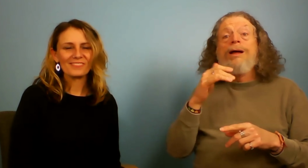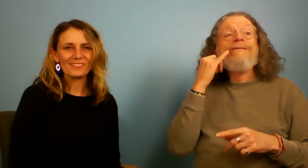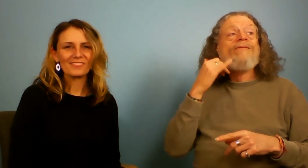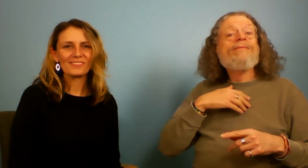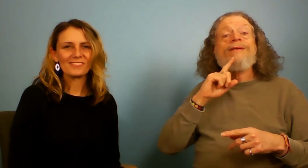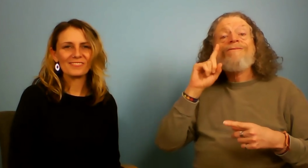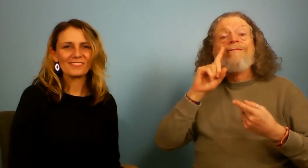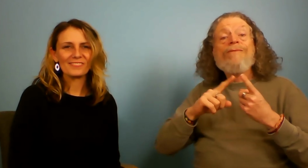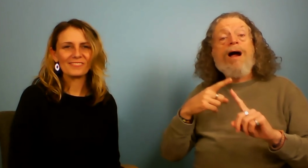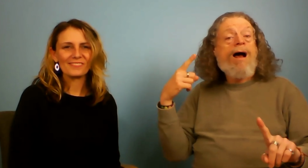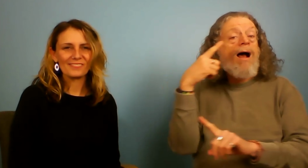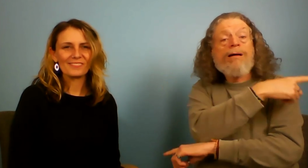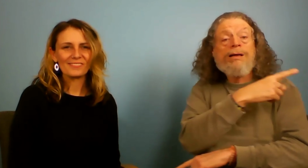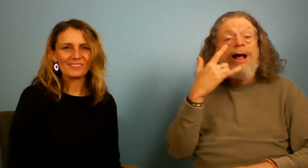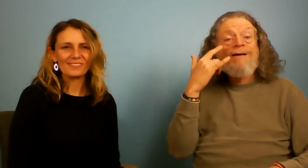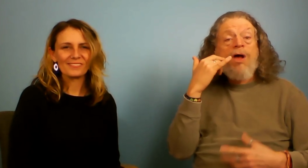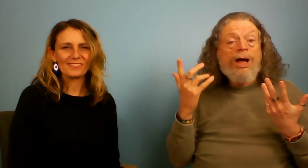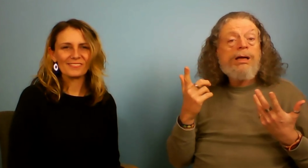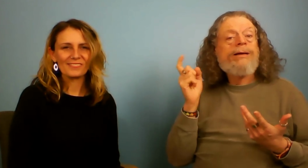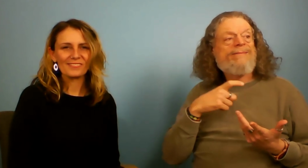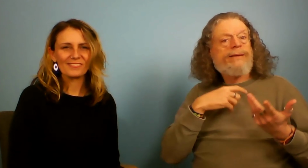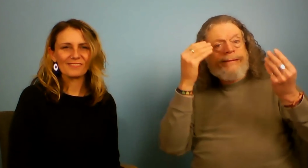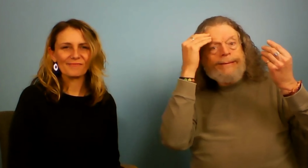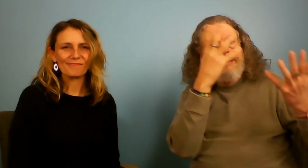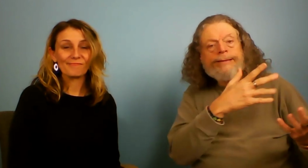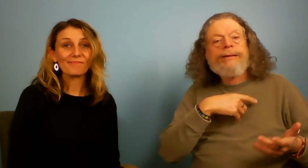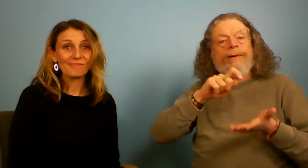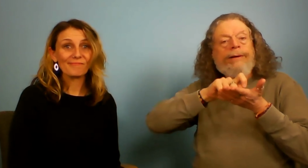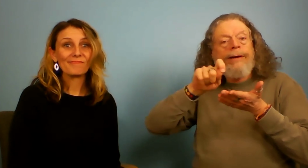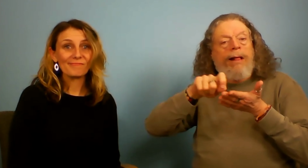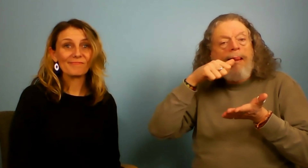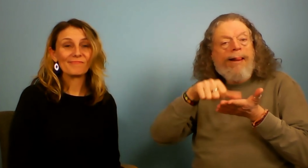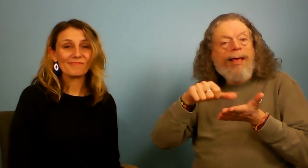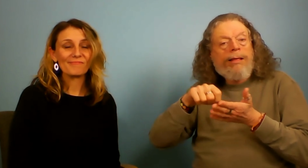Also, if you had a Deaf friend in California and had to let them know something you had to write